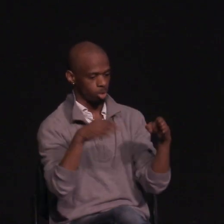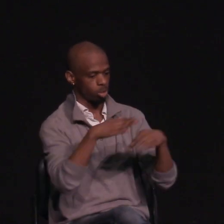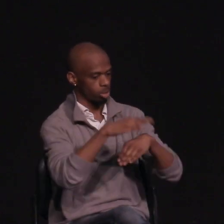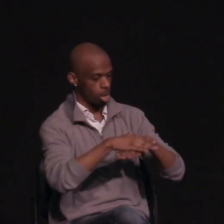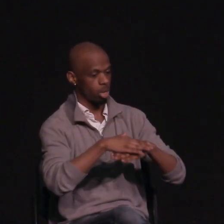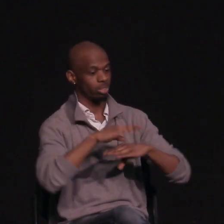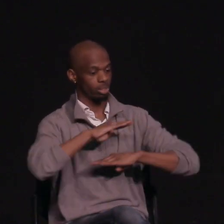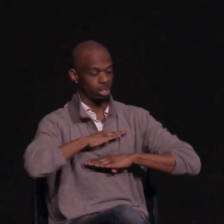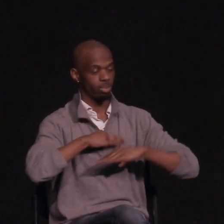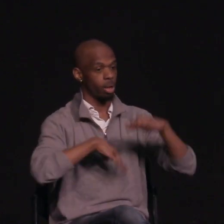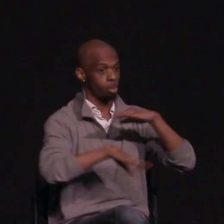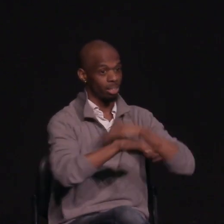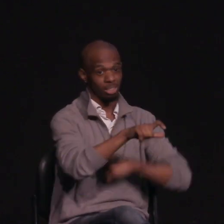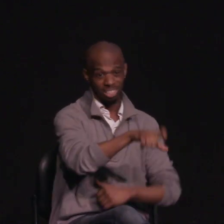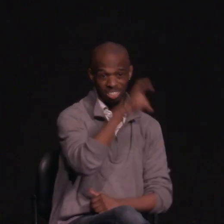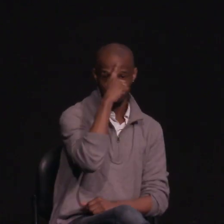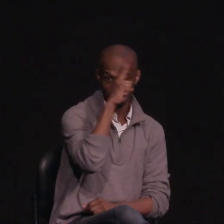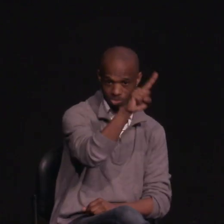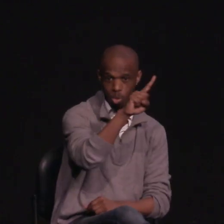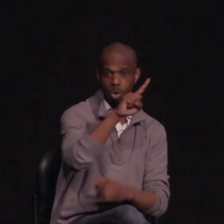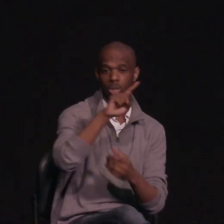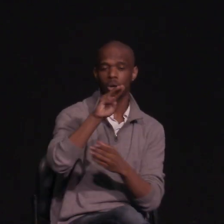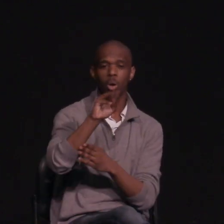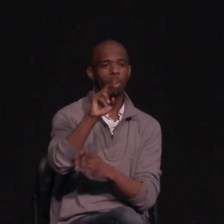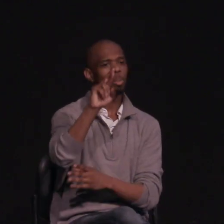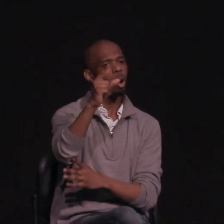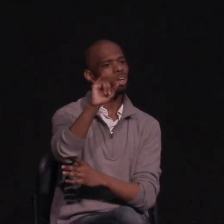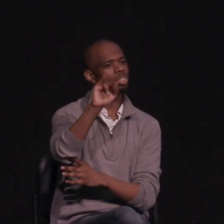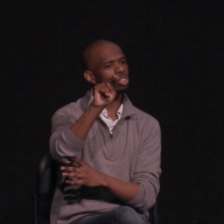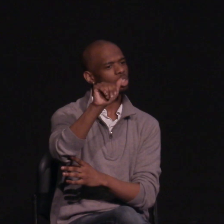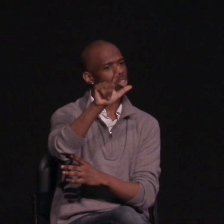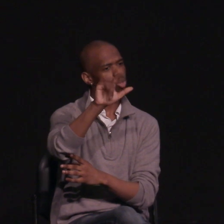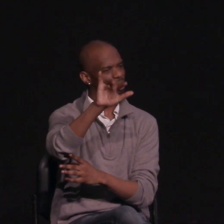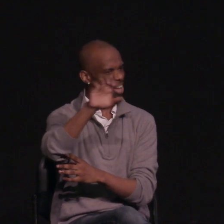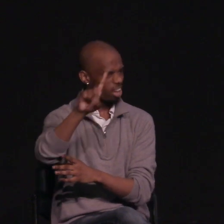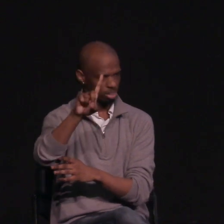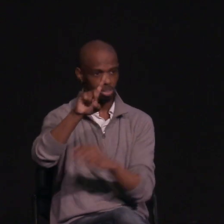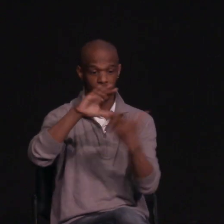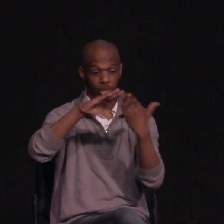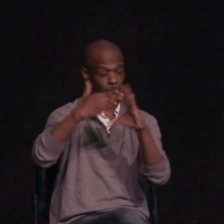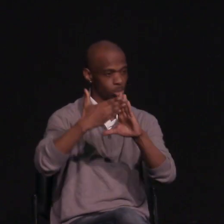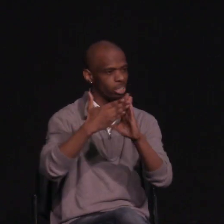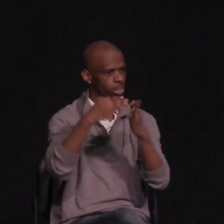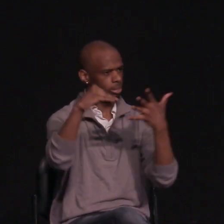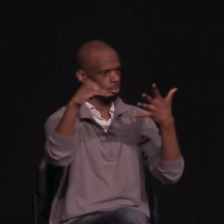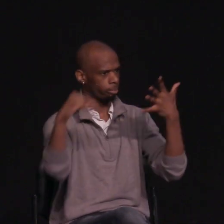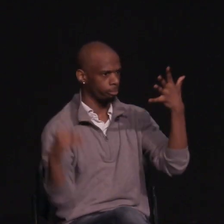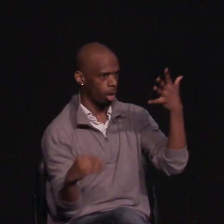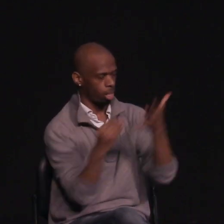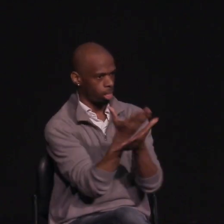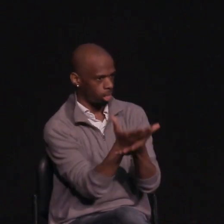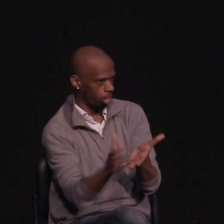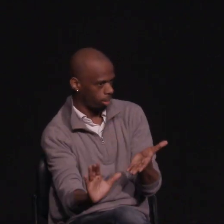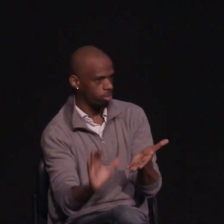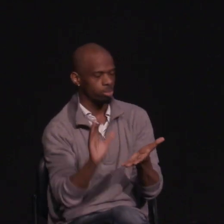communities, programmatically addressed the intersection of poverty, malnutrition, and institutional racism: